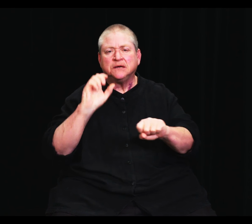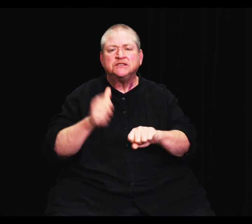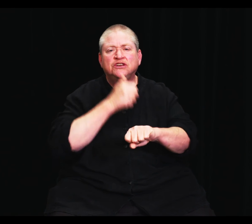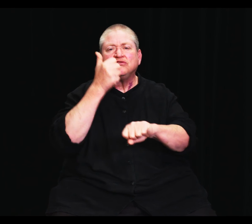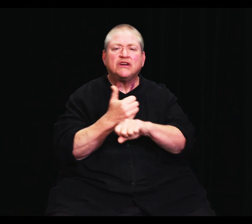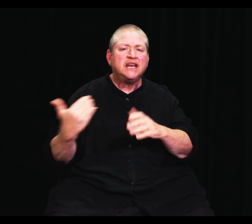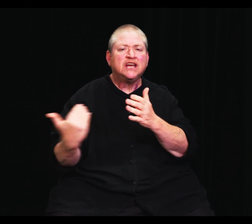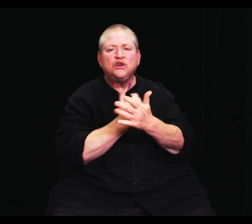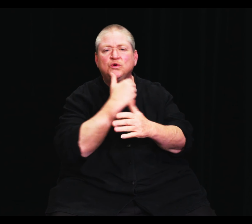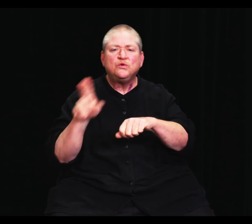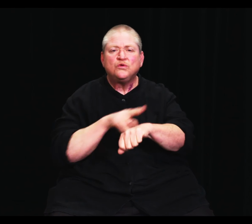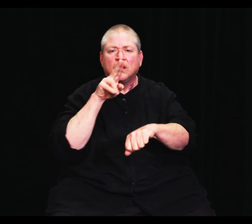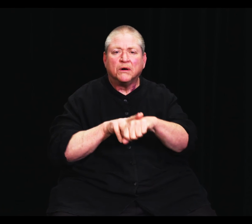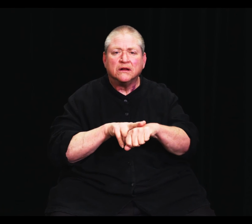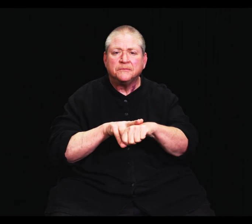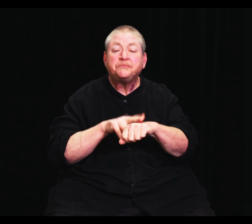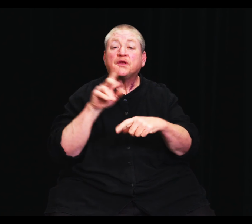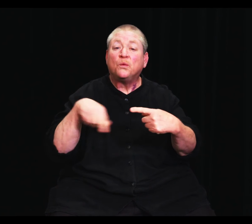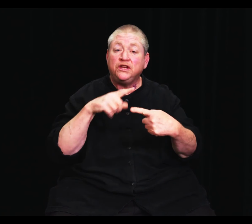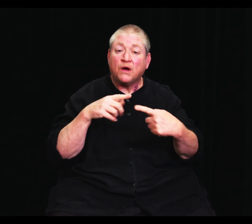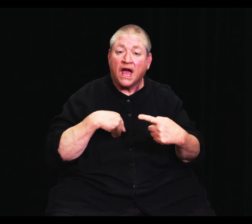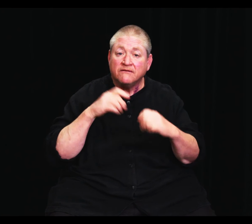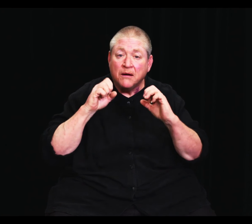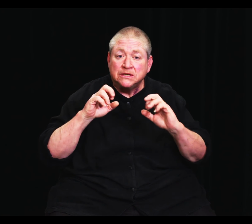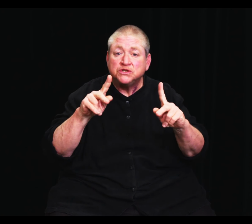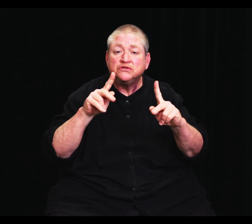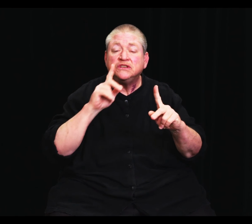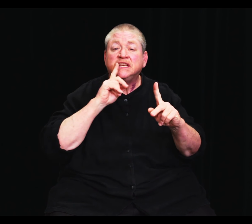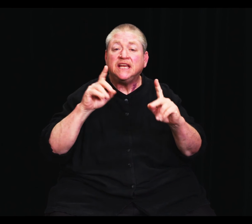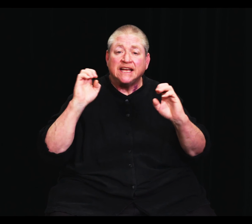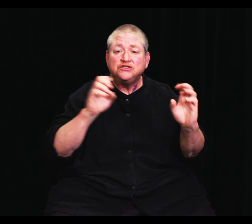have the opportunity to remake these systems and to create our new normal.